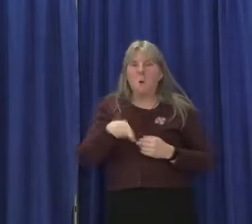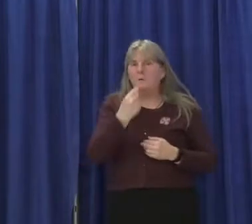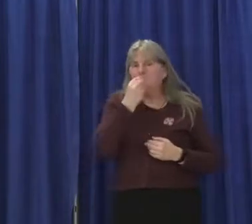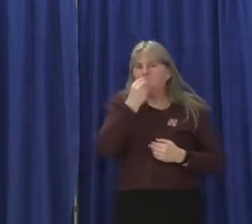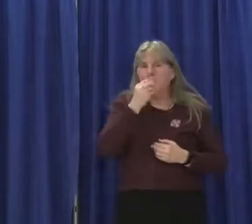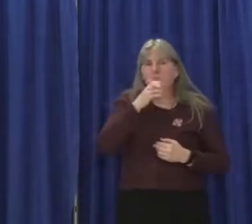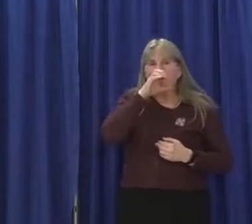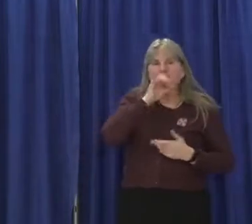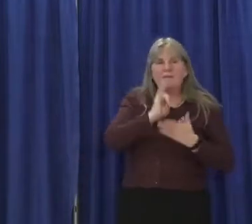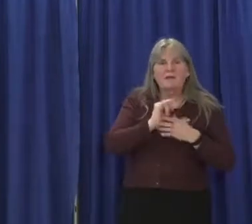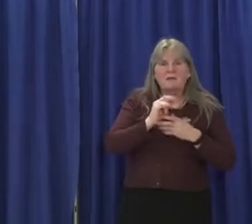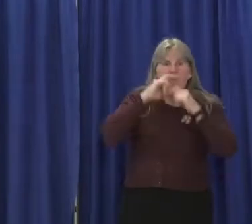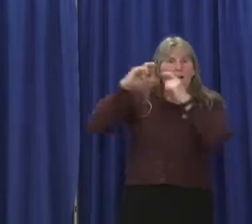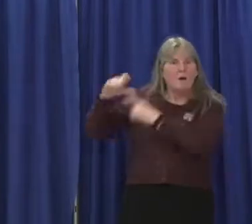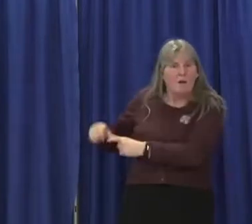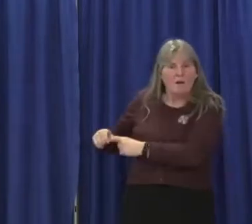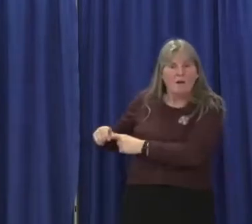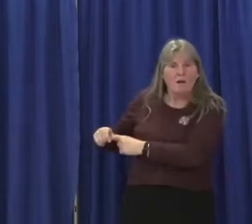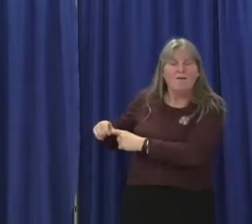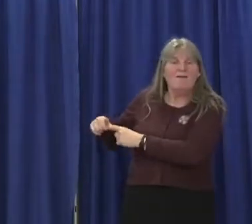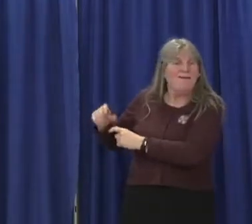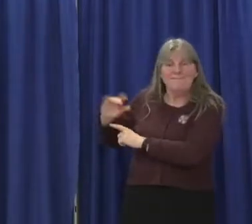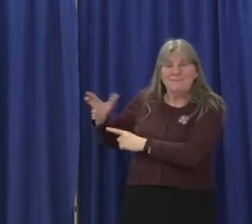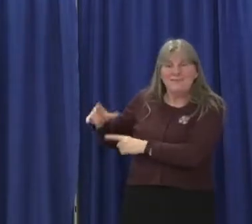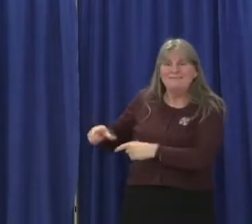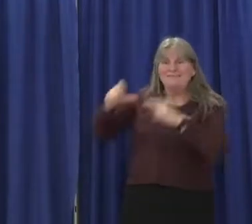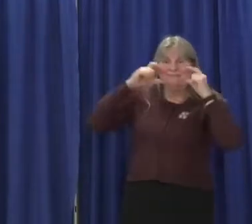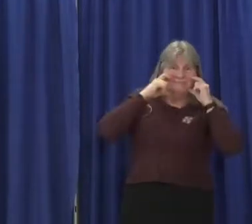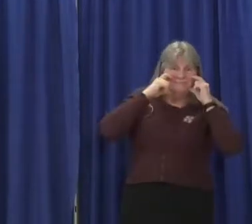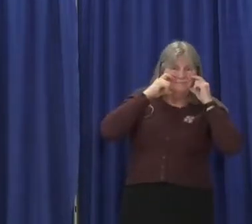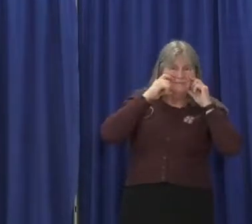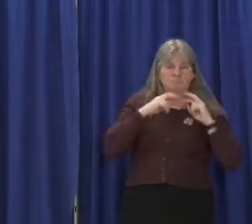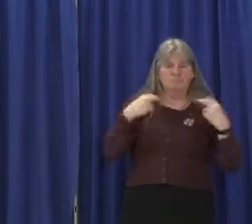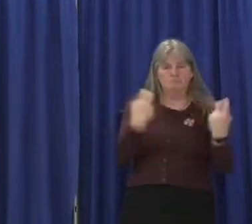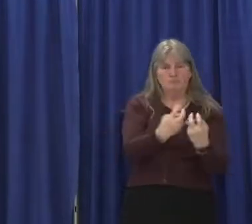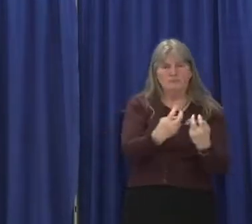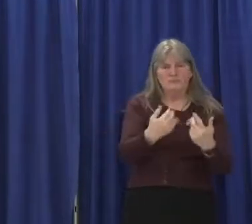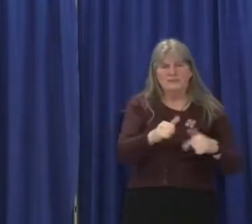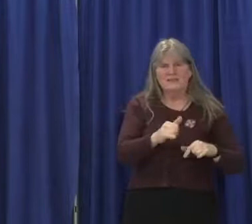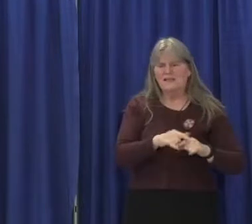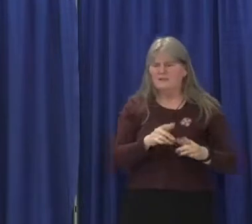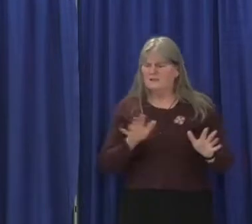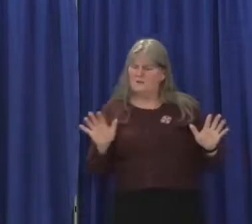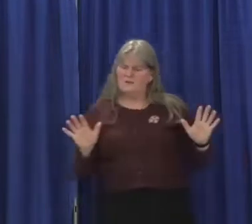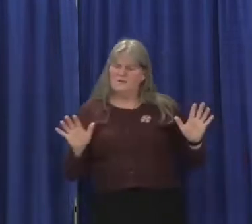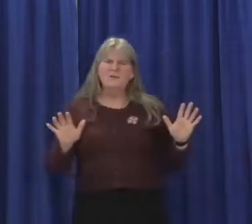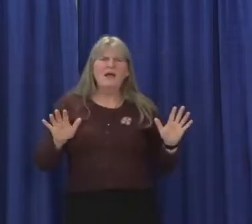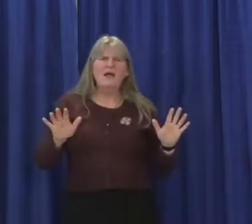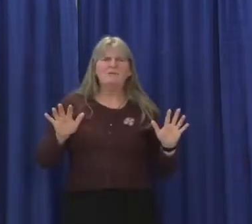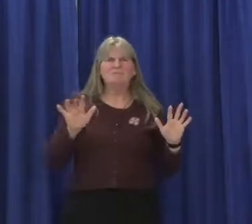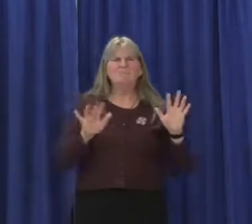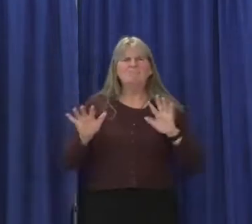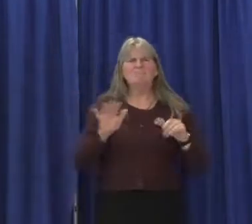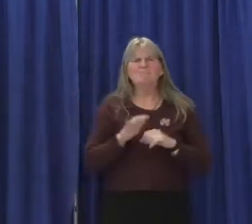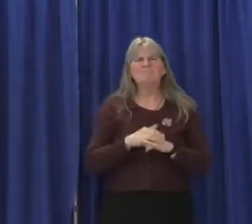the other pieces and layers of protection that help. So, all of those combined to make a package, that at a population level, reduces the